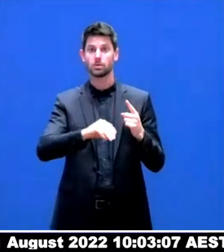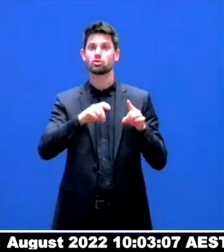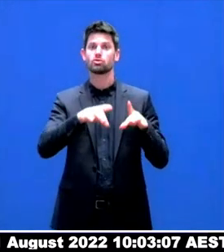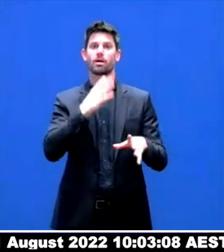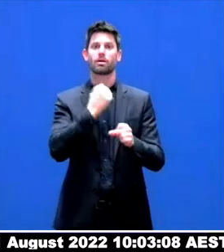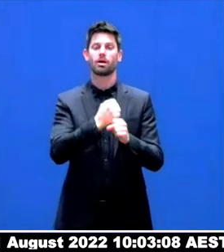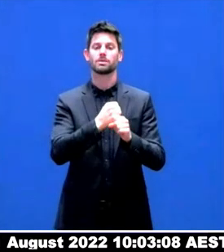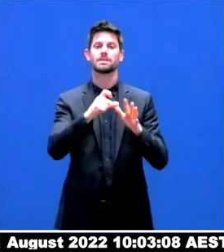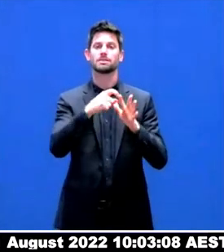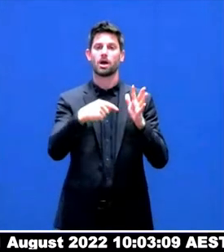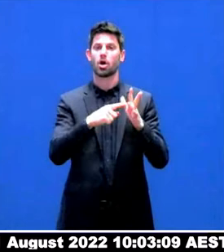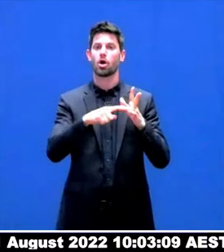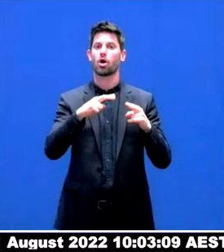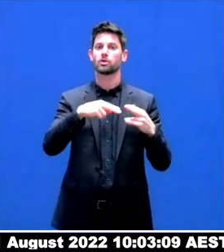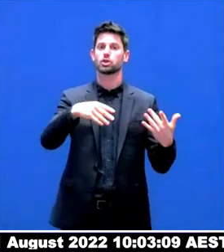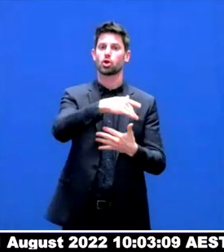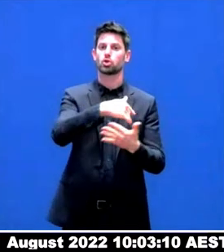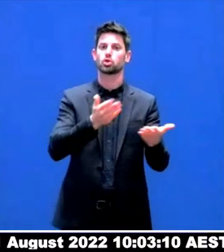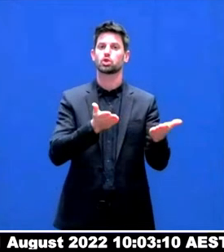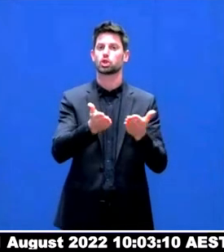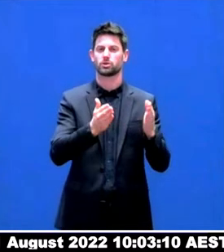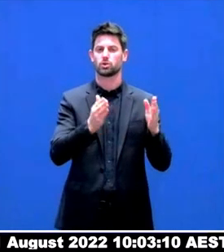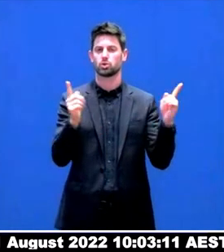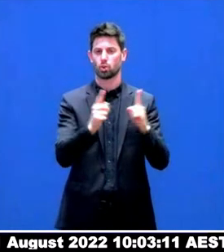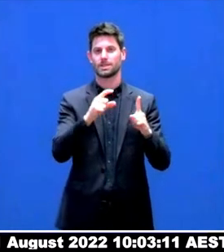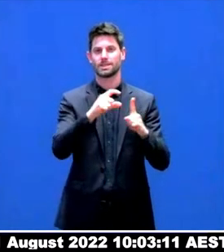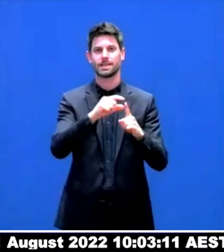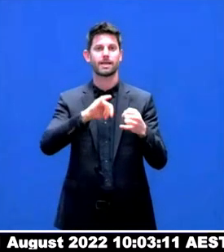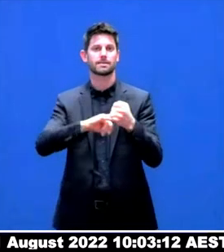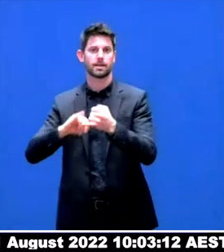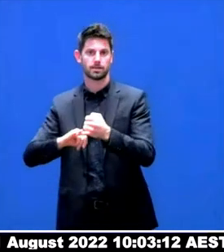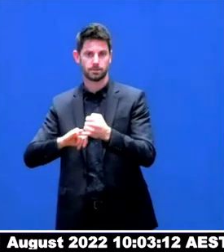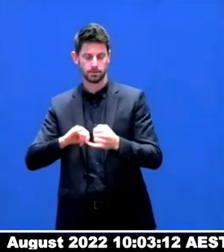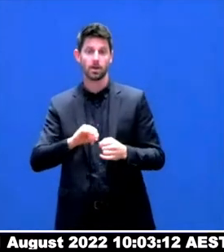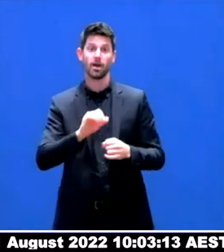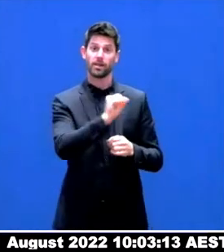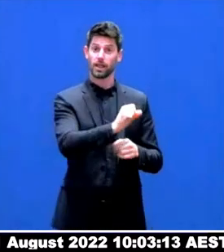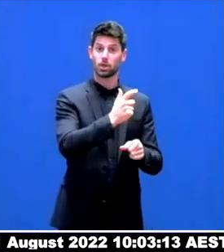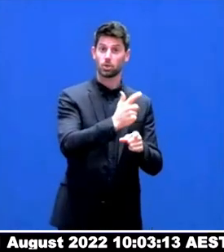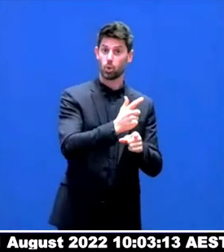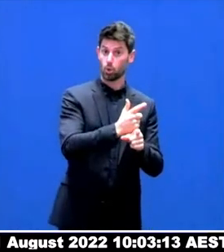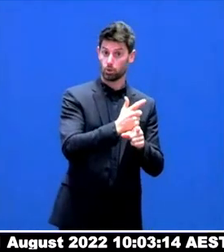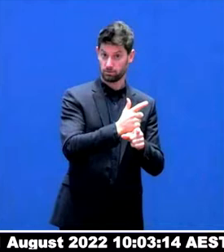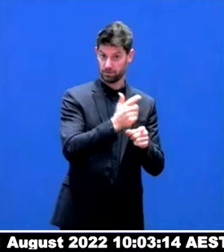Services, and after their evidence, you will have the pre-record that we did with William.